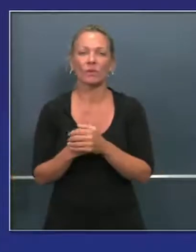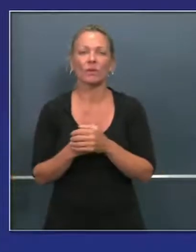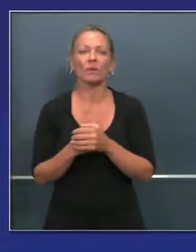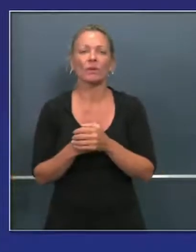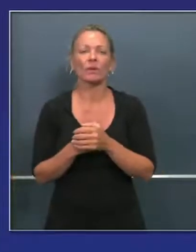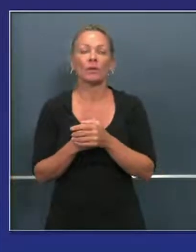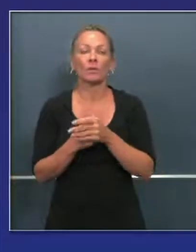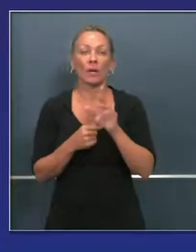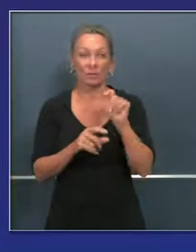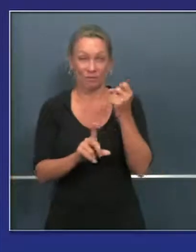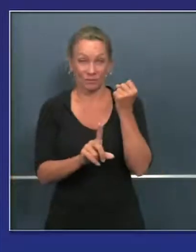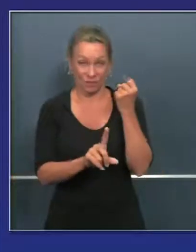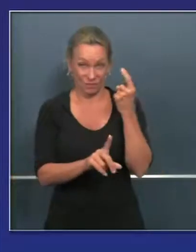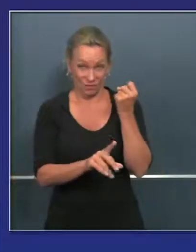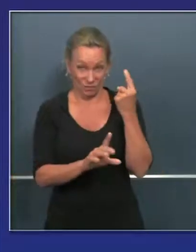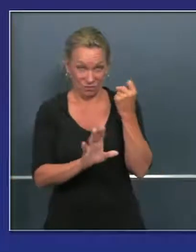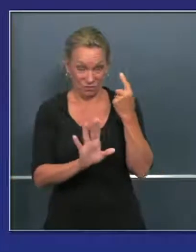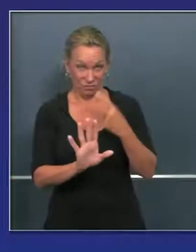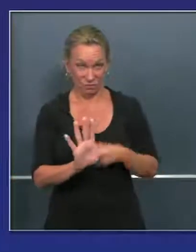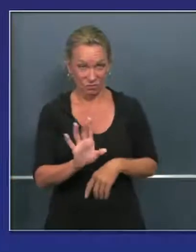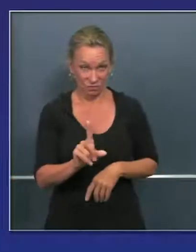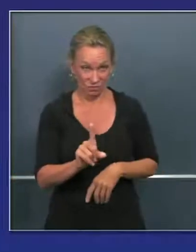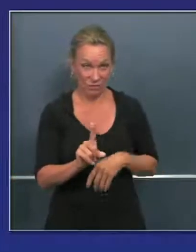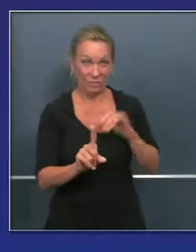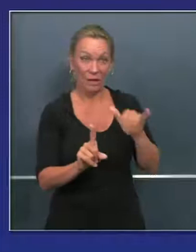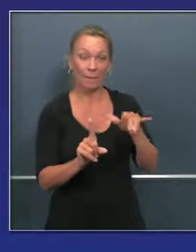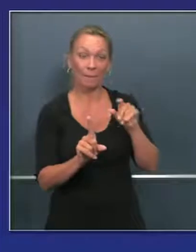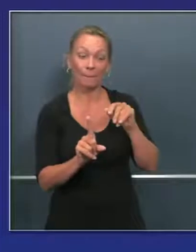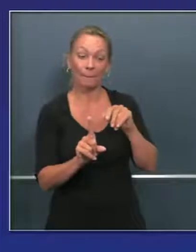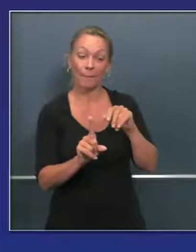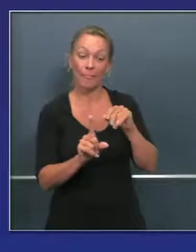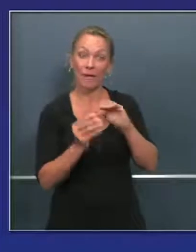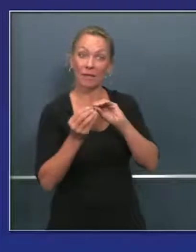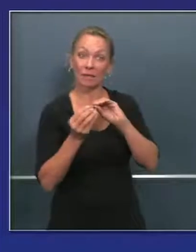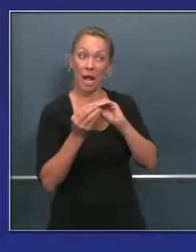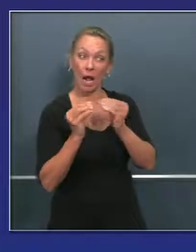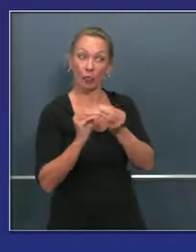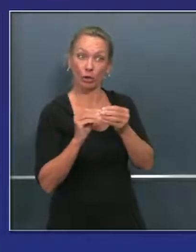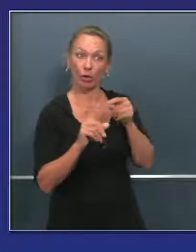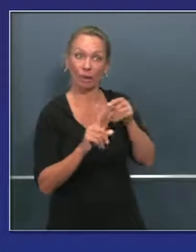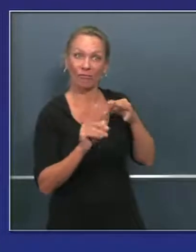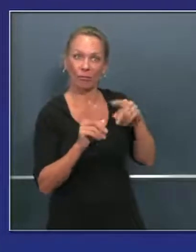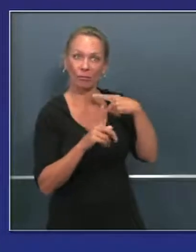that 45 percent increase over the last week in total number positive cases but the positivity